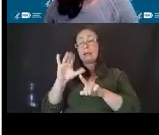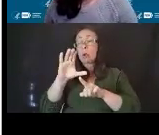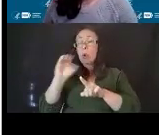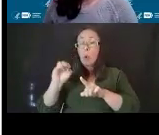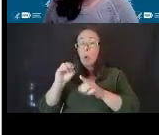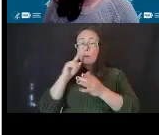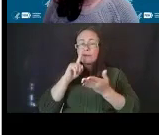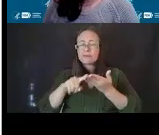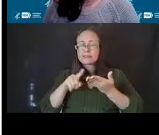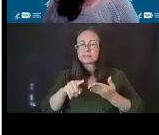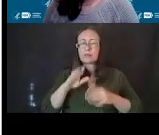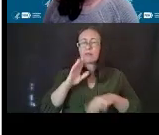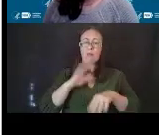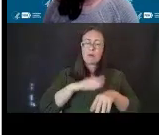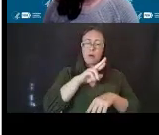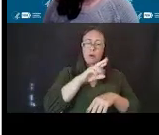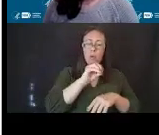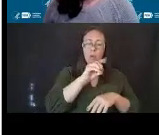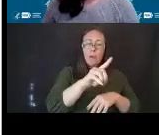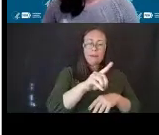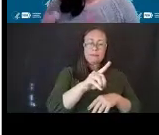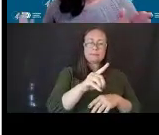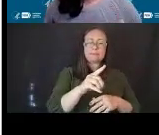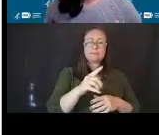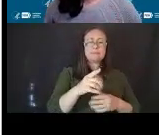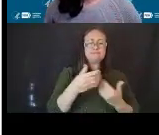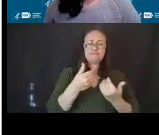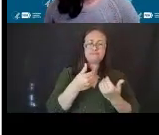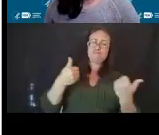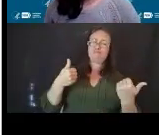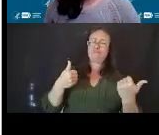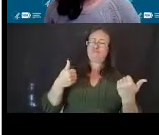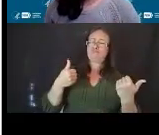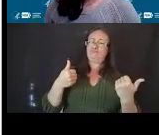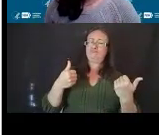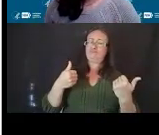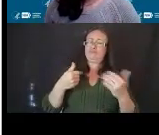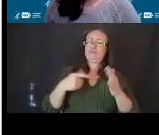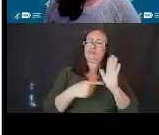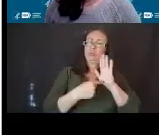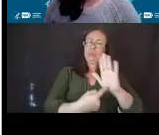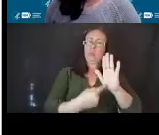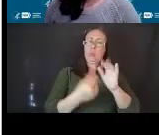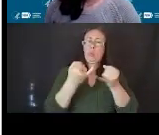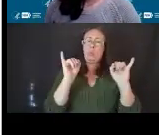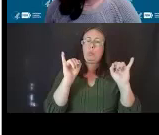They are successful in their own careers, but they're interested in your success, as well.